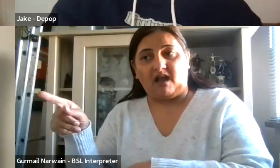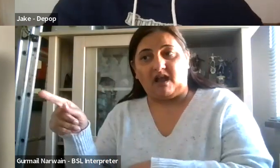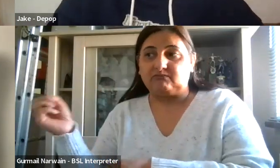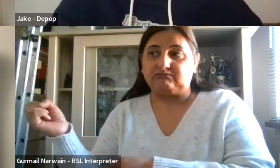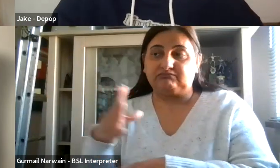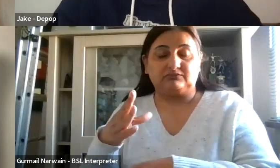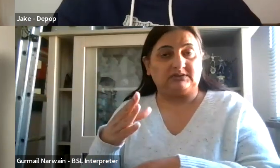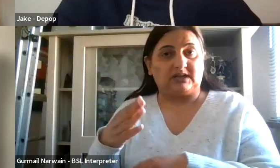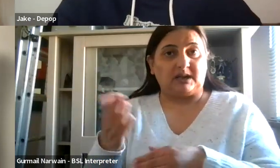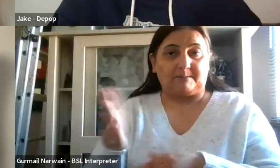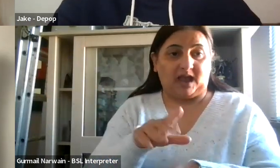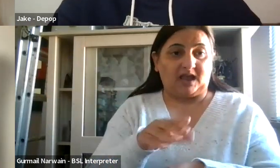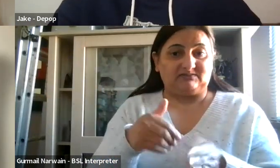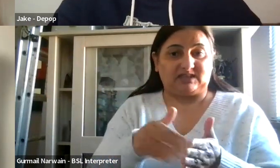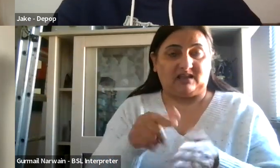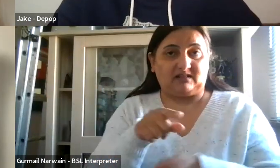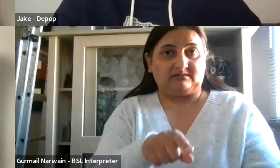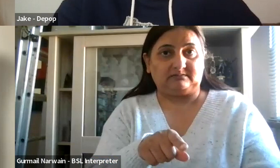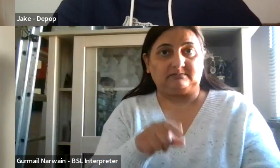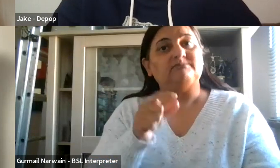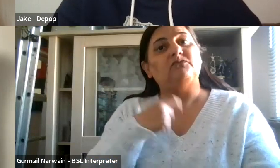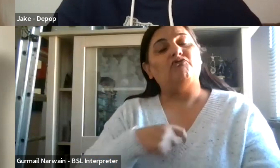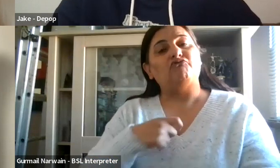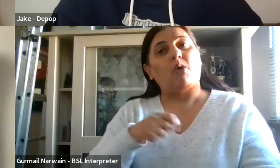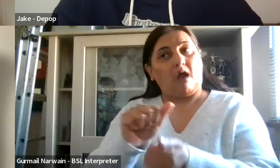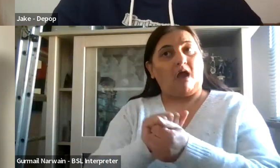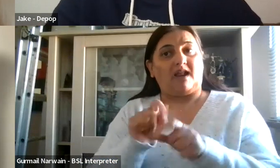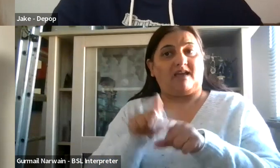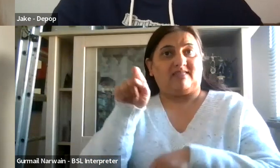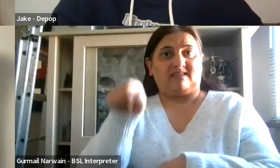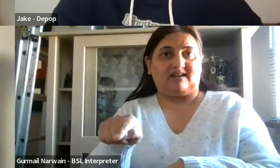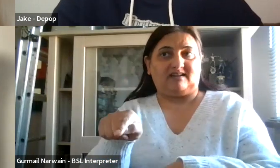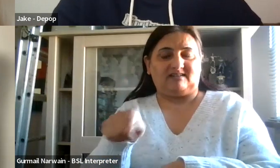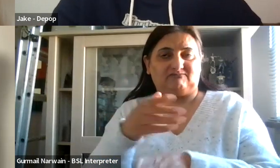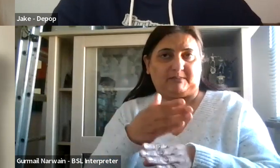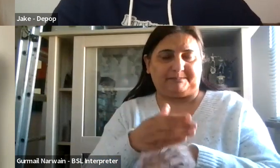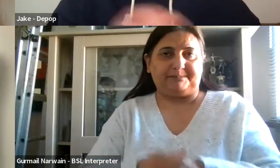Platform so they're the types of roles that we would hire for. resale of old Tommy hill-figure items that have been modified and gone back on the platform. You can say you can tell. I follow, you know, fashion quite a lot.